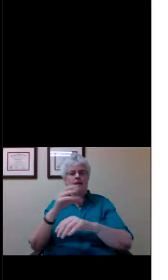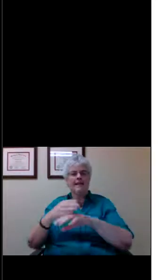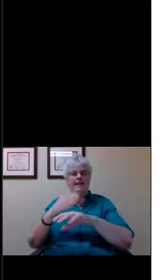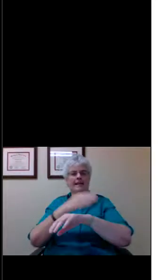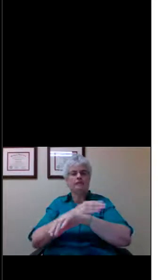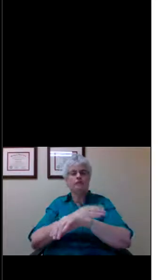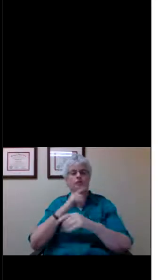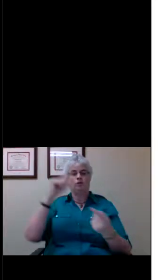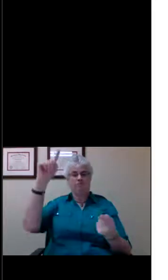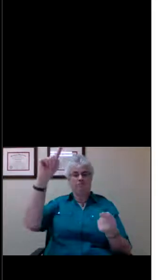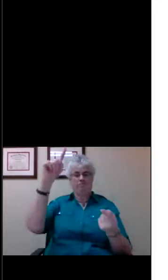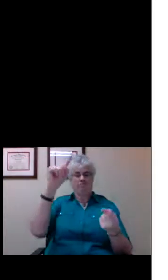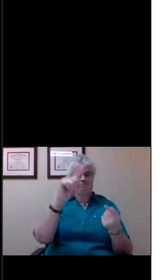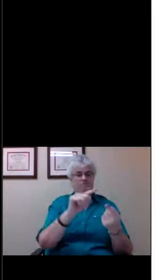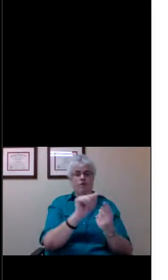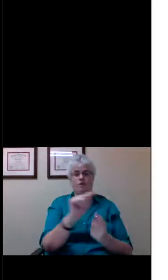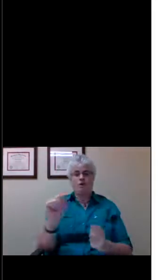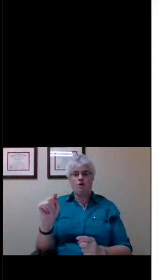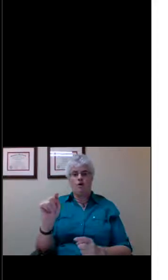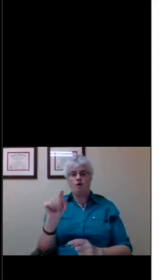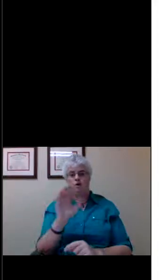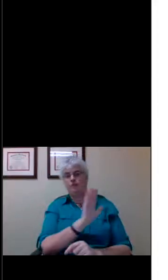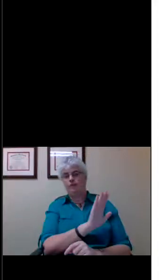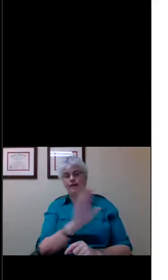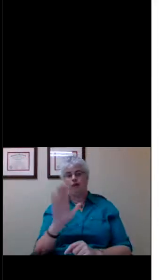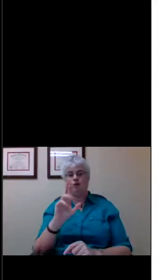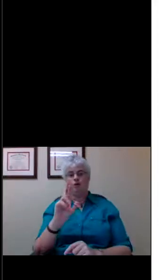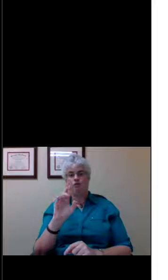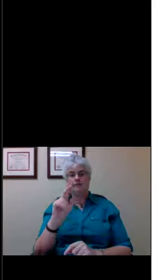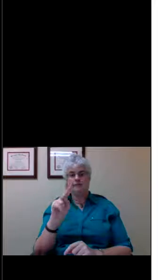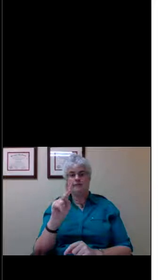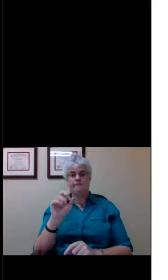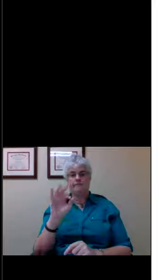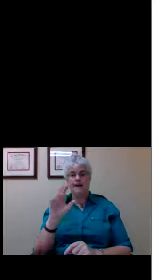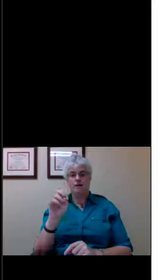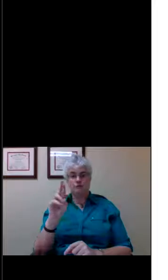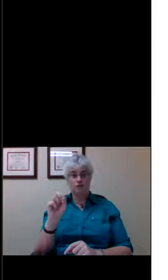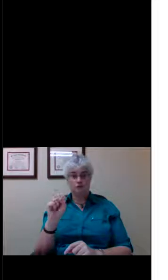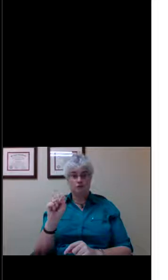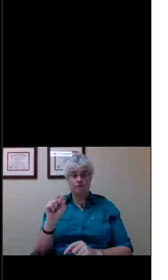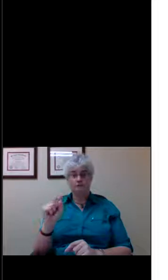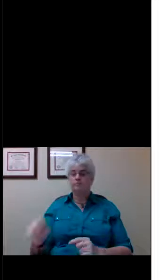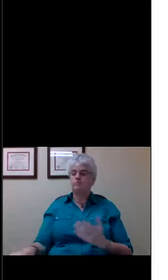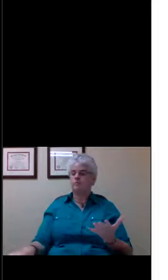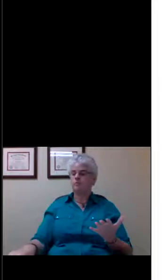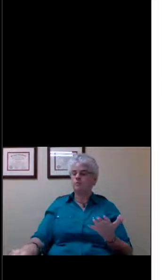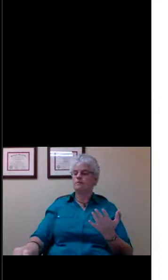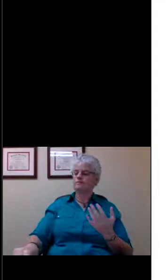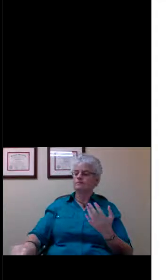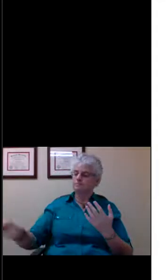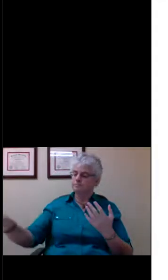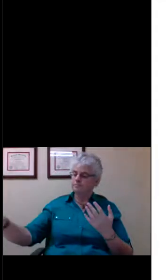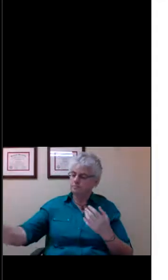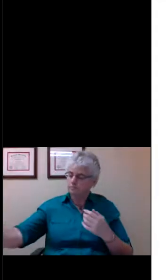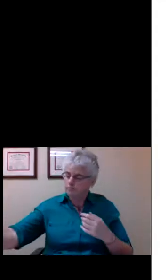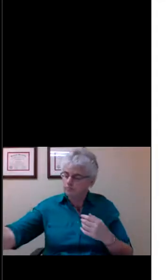what resources they needed to enable them to reduce the amount of risk factors that they had.